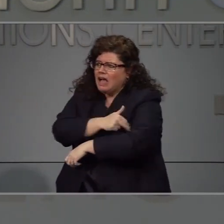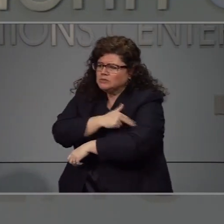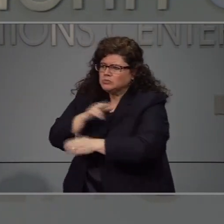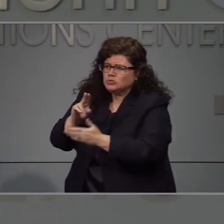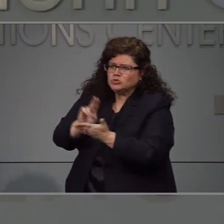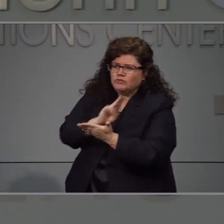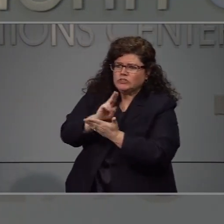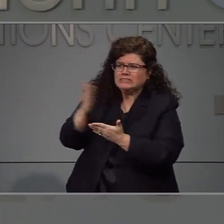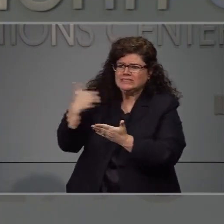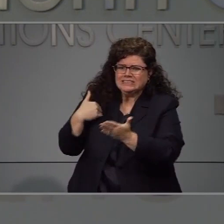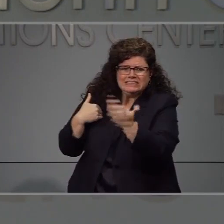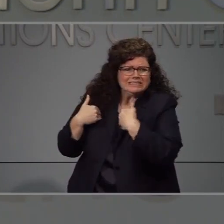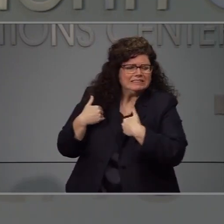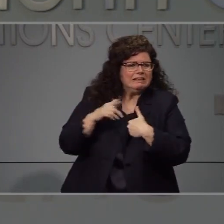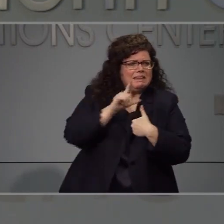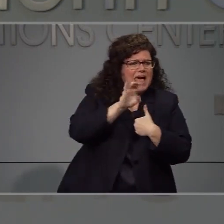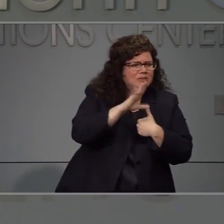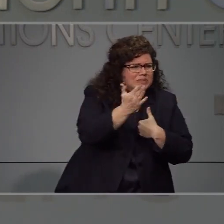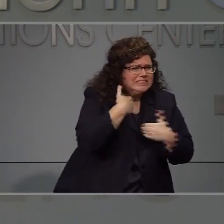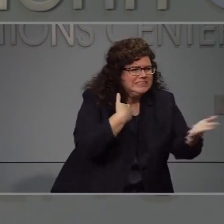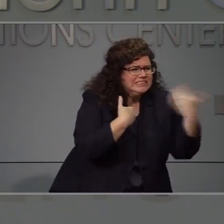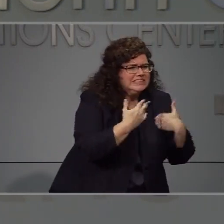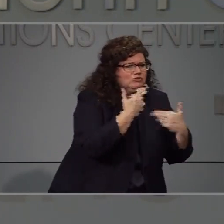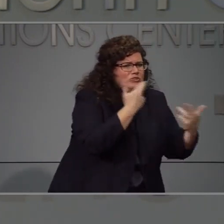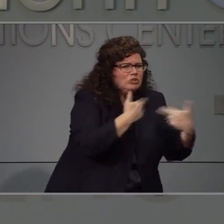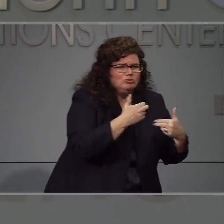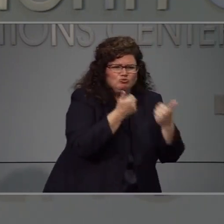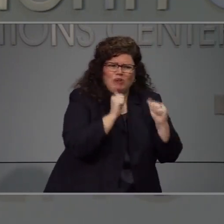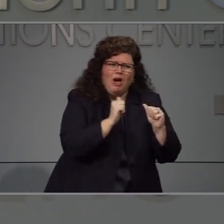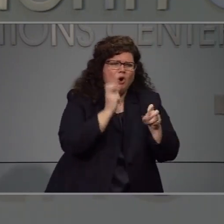OPERATIONS CENTER IN THE CORONAVIRUS TASK FORCE TEAM. DOCTOR TILSON DOCTOR COHEN, MIKE SPRAYBERRY THEY WERE ALL